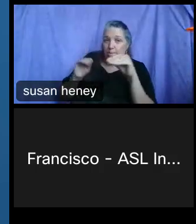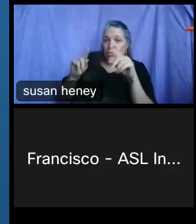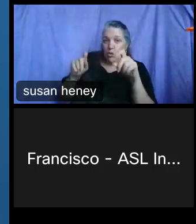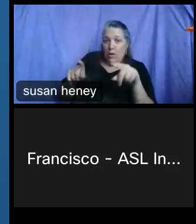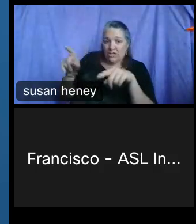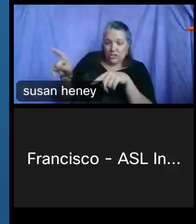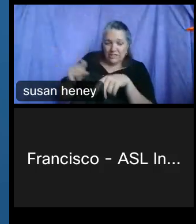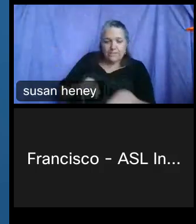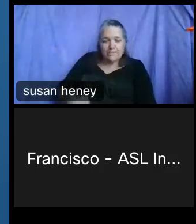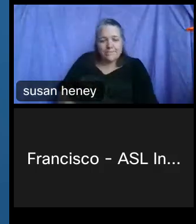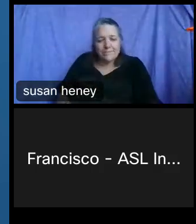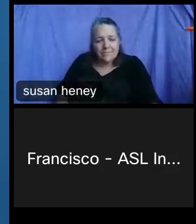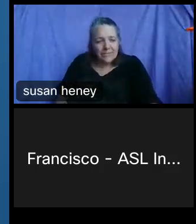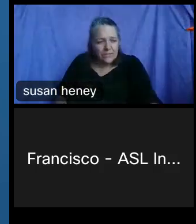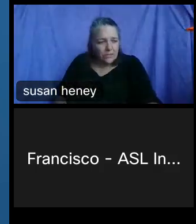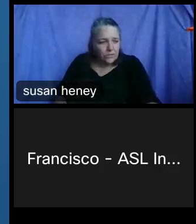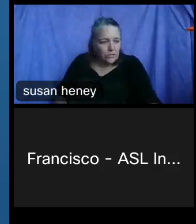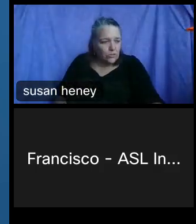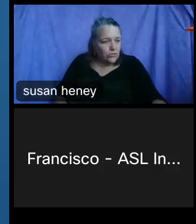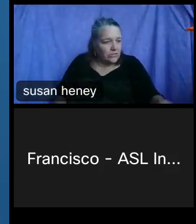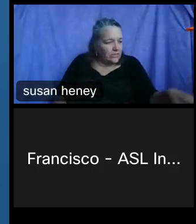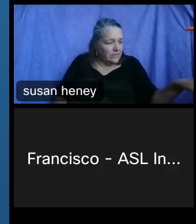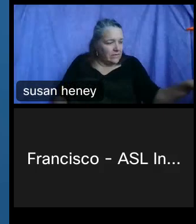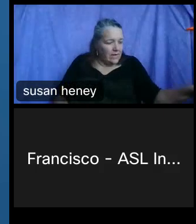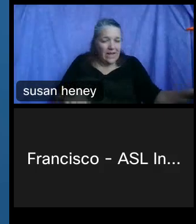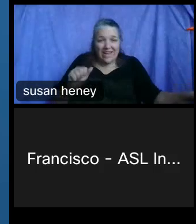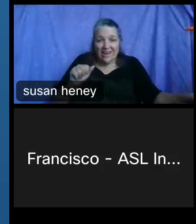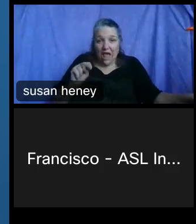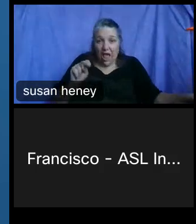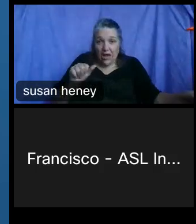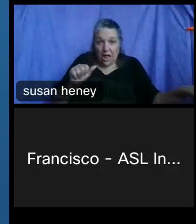but to expedite this exercise, my colleague Ana is going to post the exact instructions